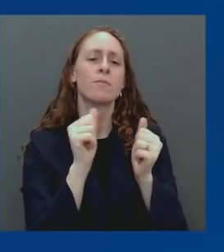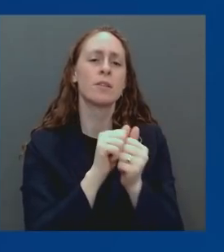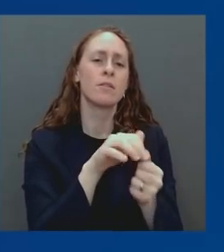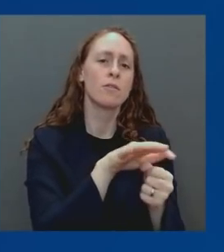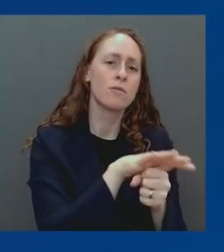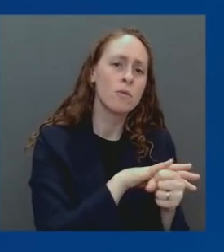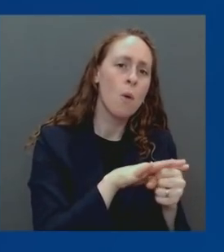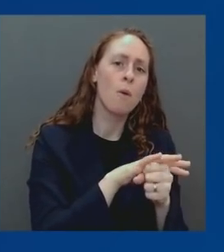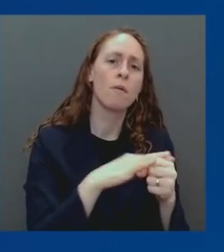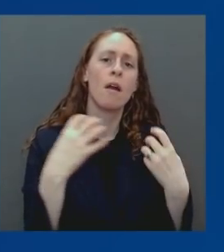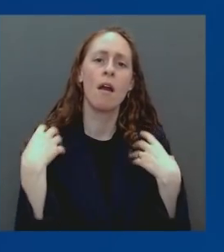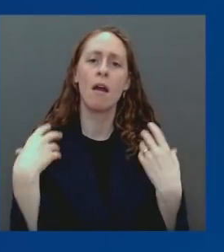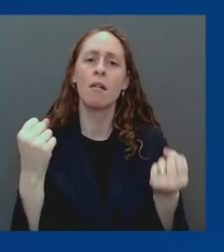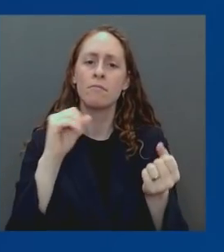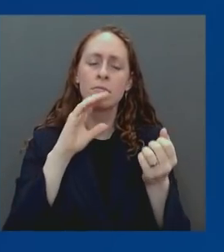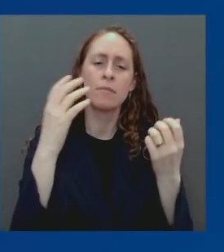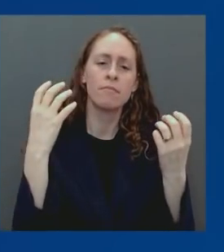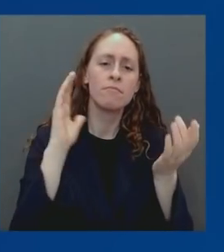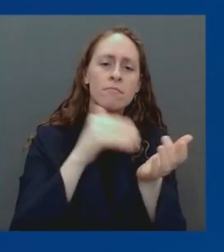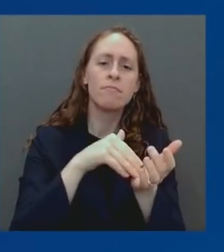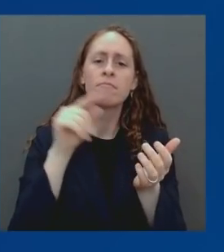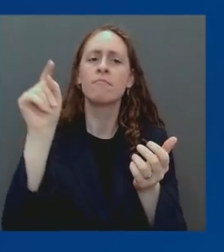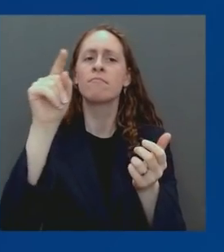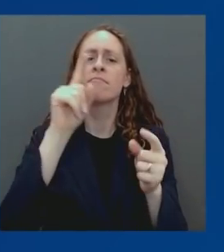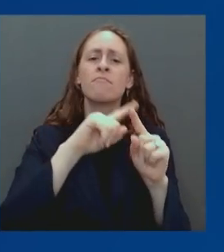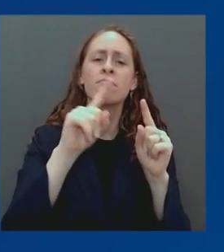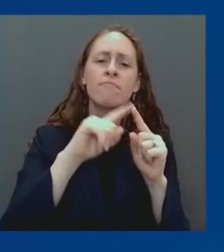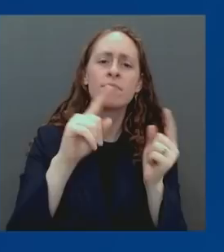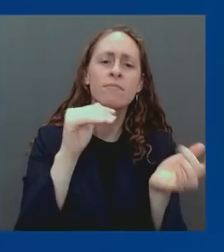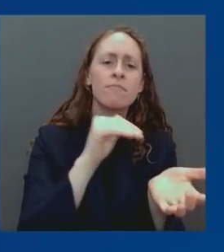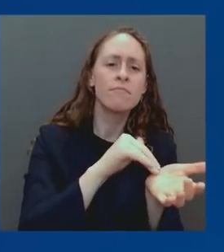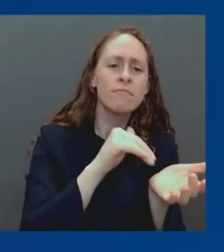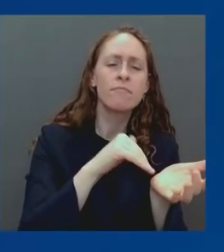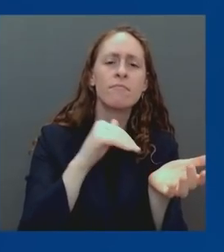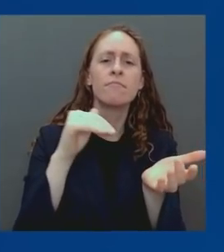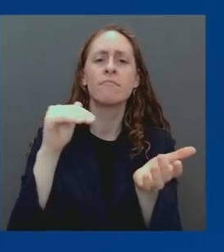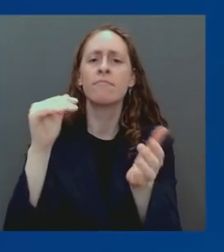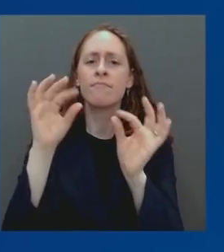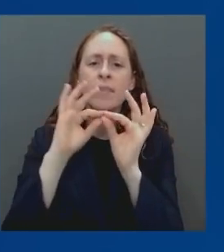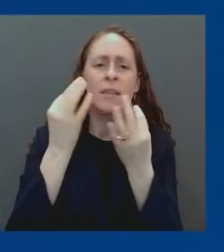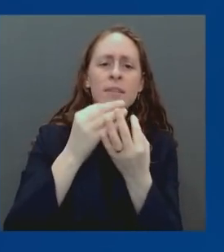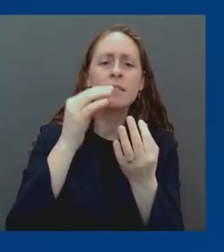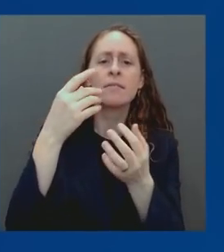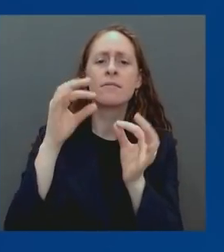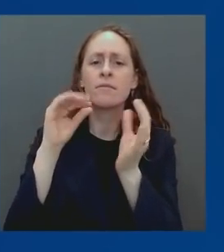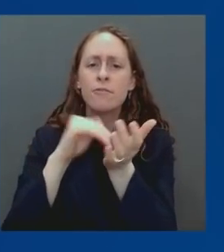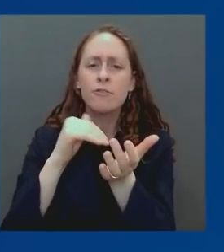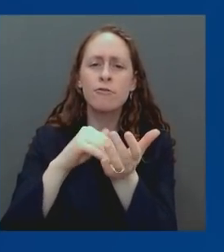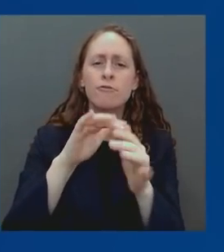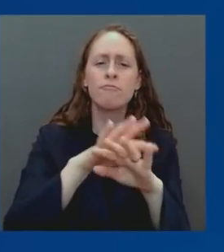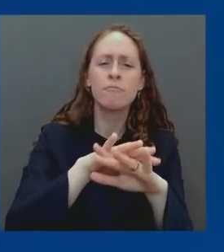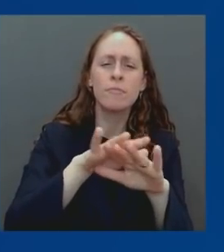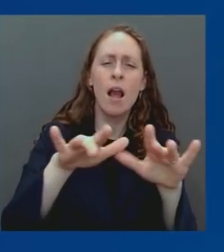at thousands of locations nationwide. We've already secured ample doses and the necessary needles